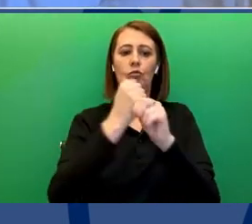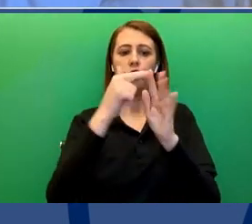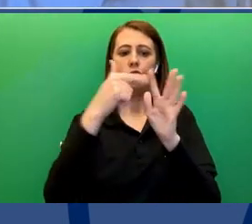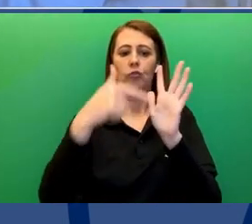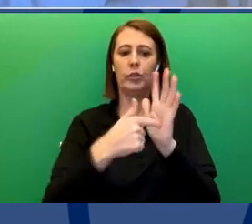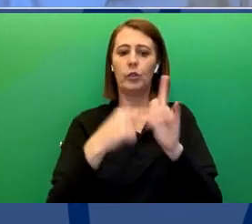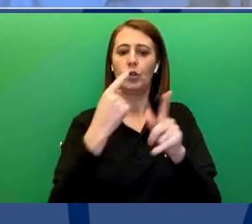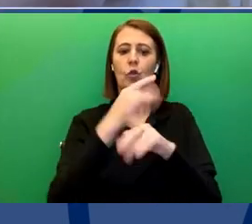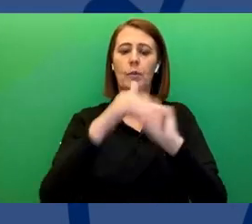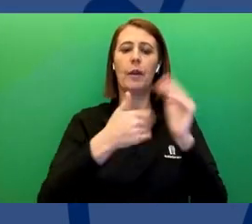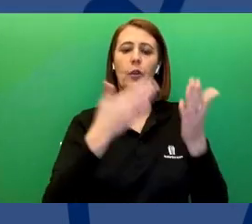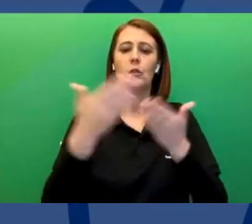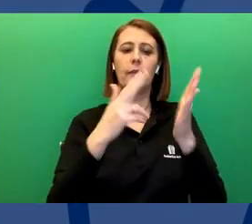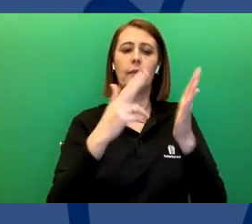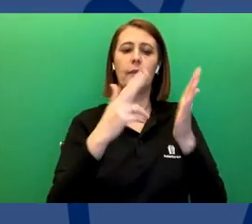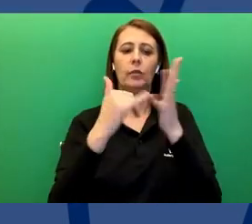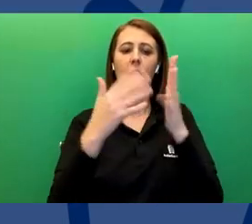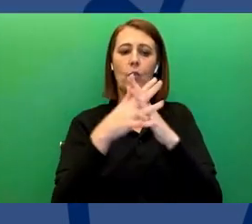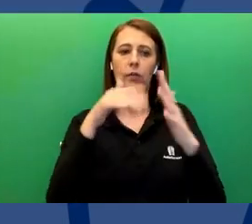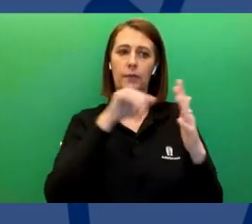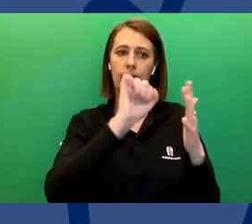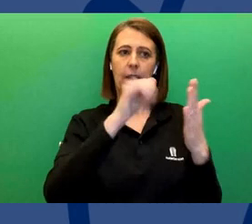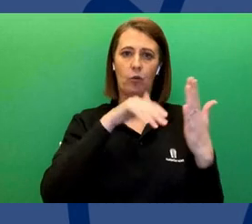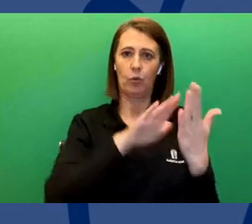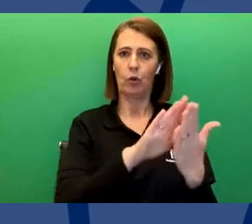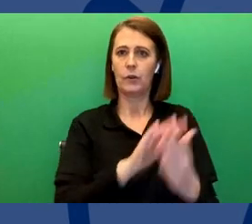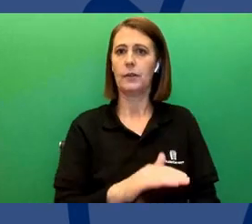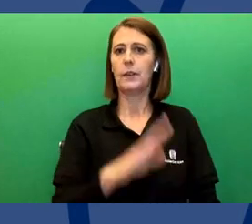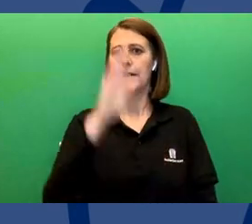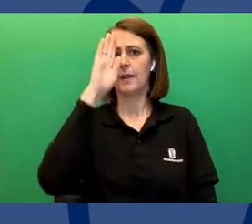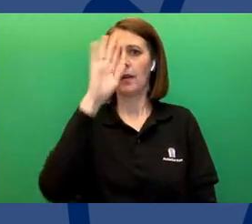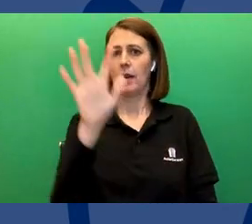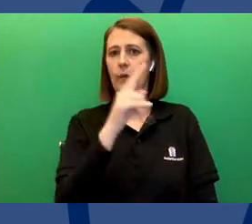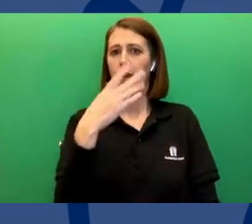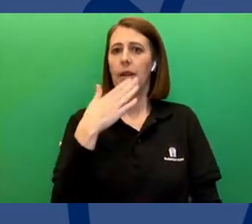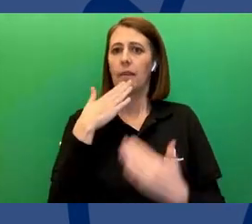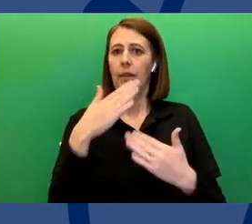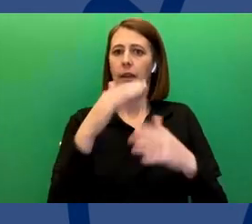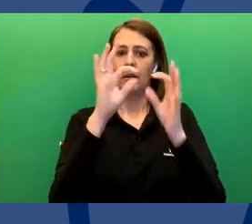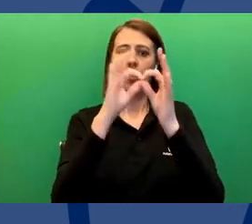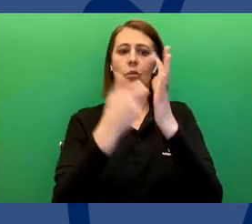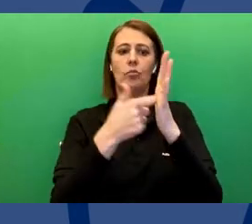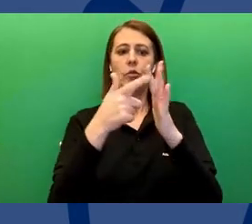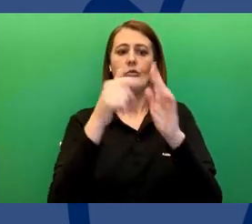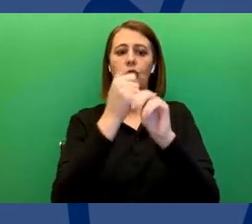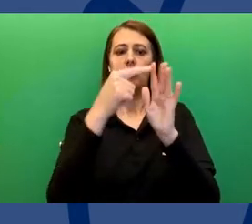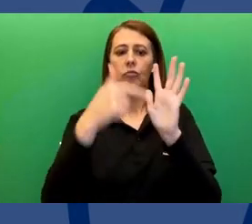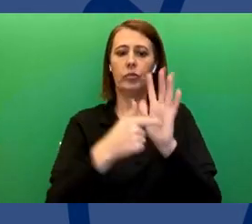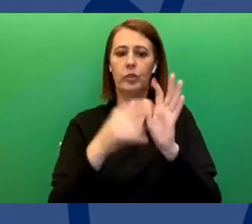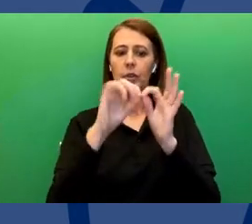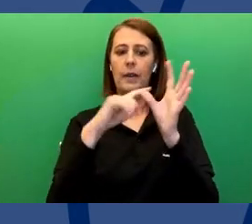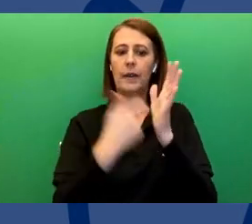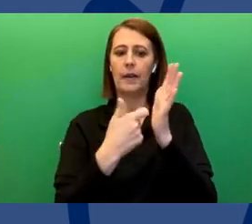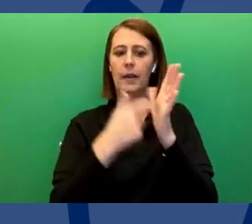Hi everyone. Thank you, Michael. I'm Bridget Barrett, Executive Director for Service for